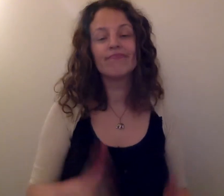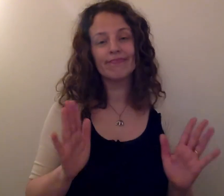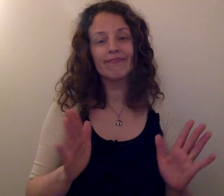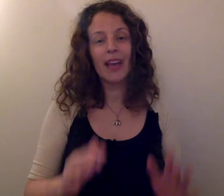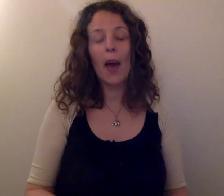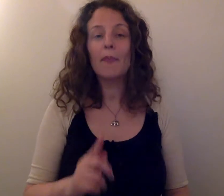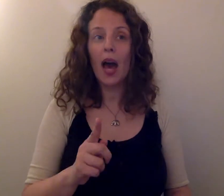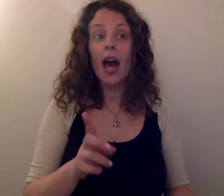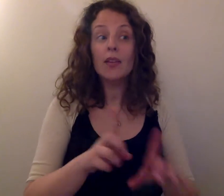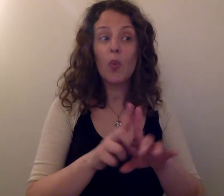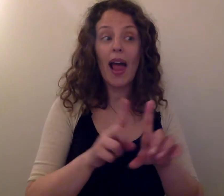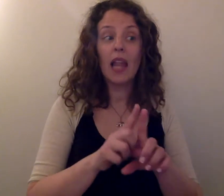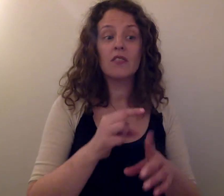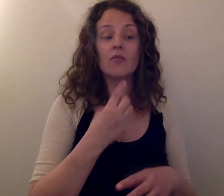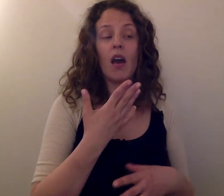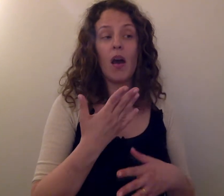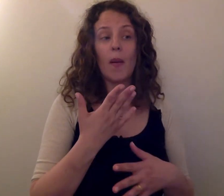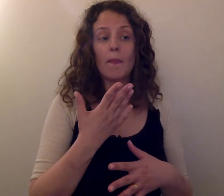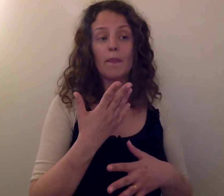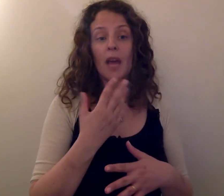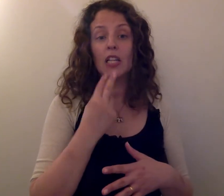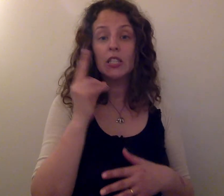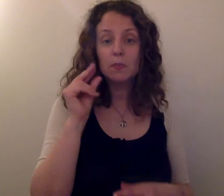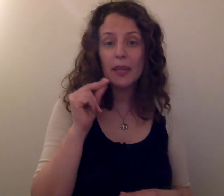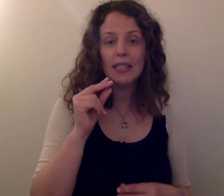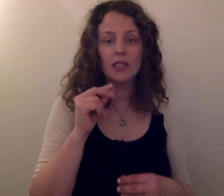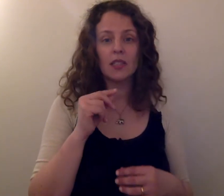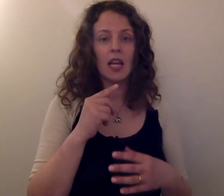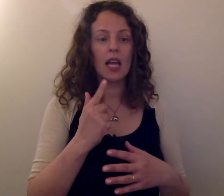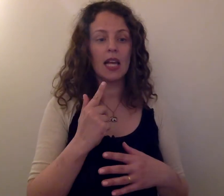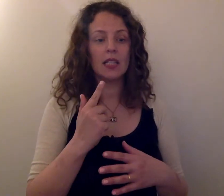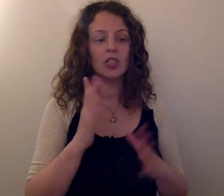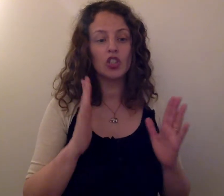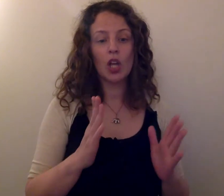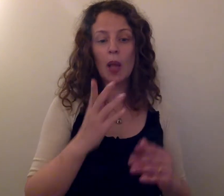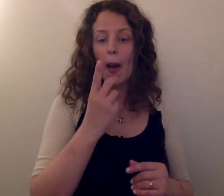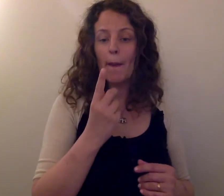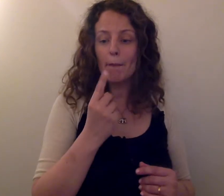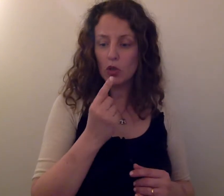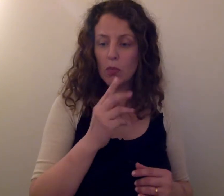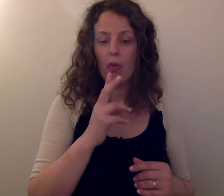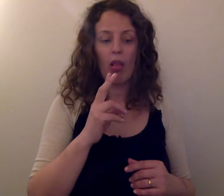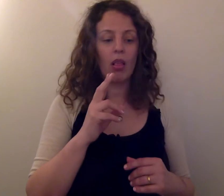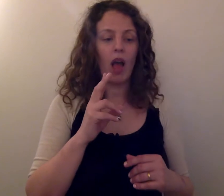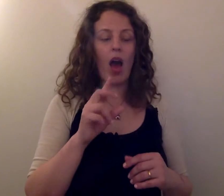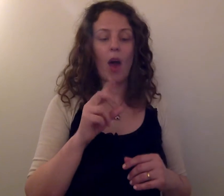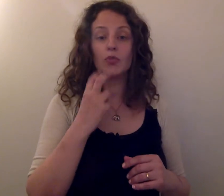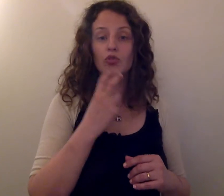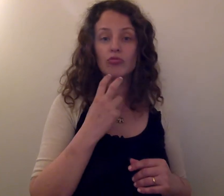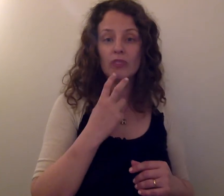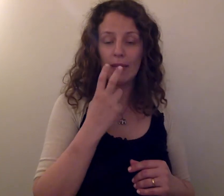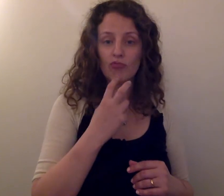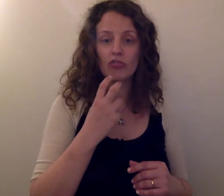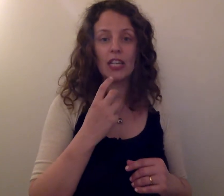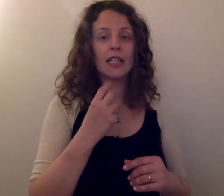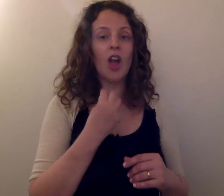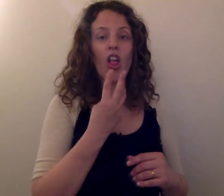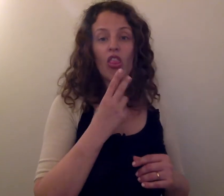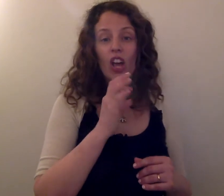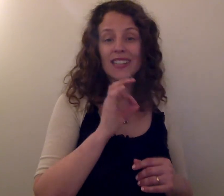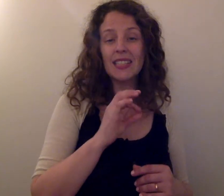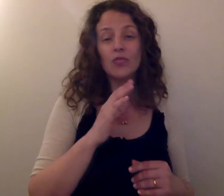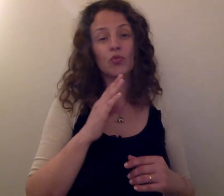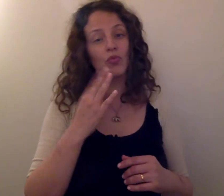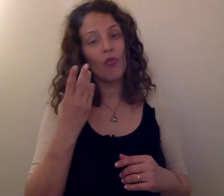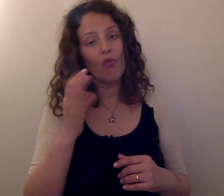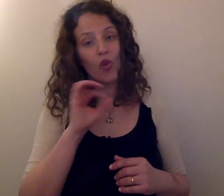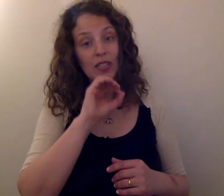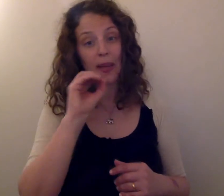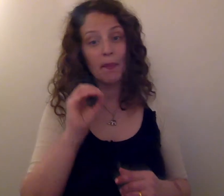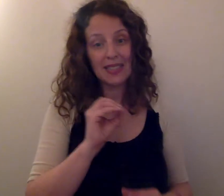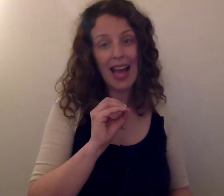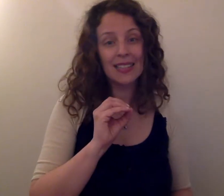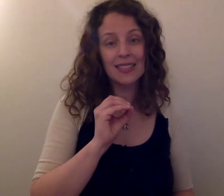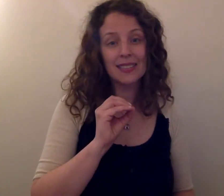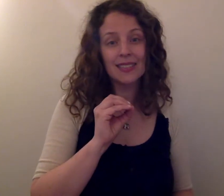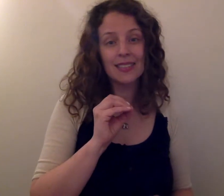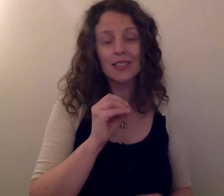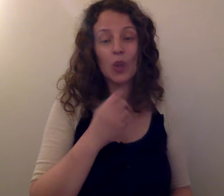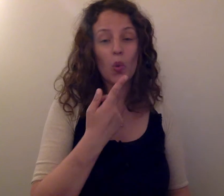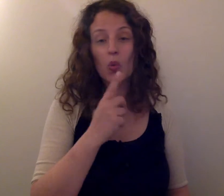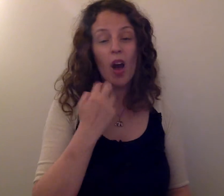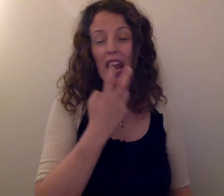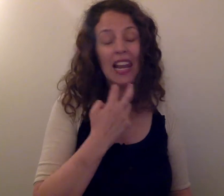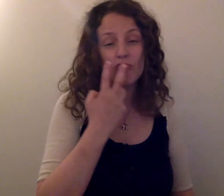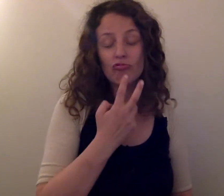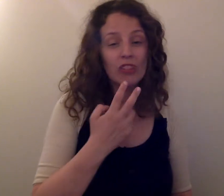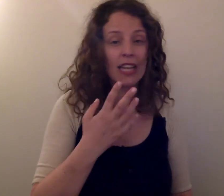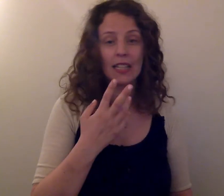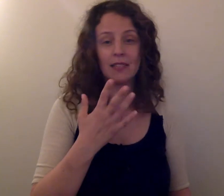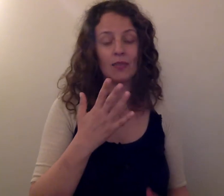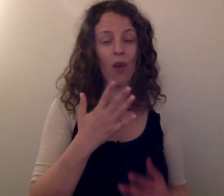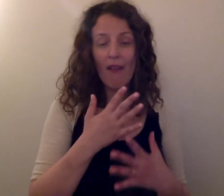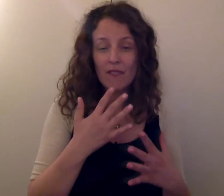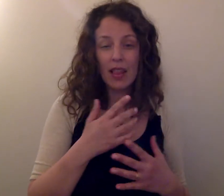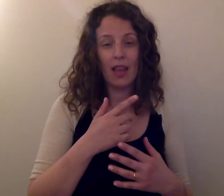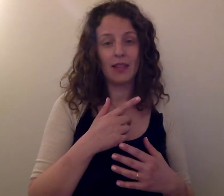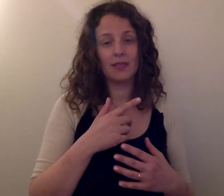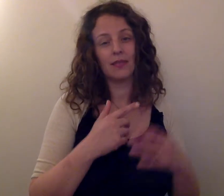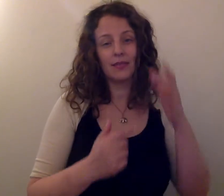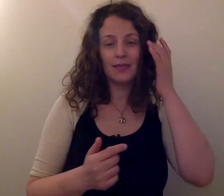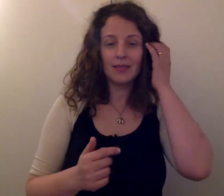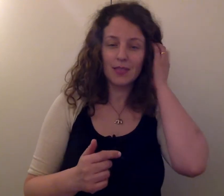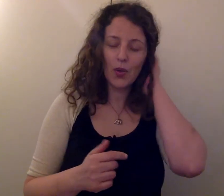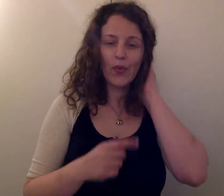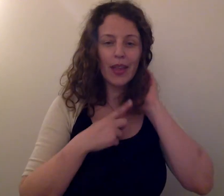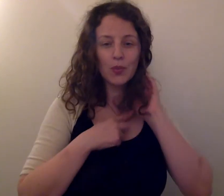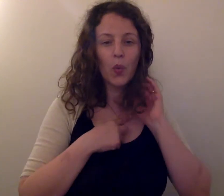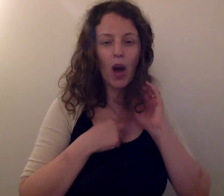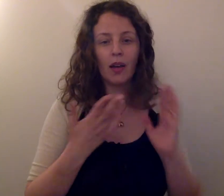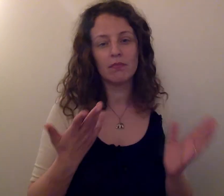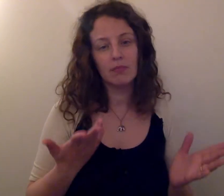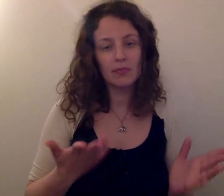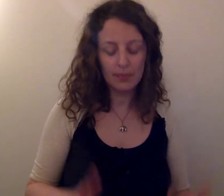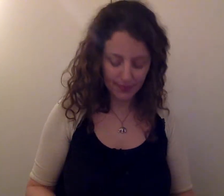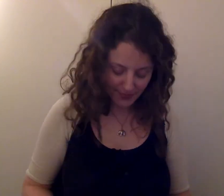But as well its only possible to lip read 30-40% of speech. So you can't lip read everything. So that's why.